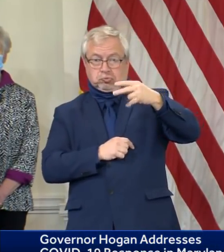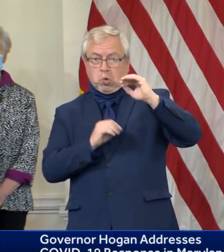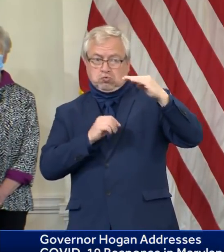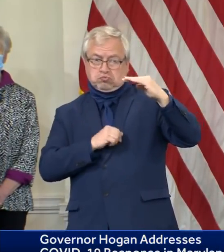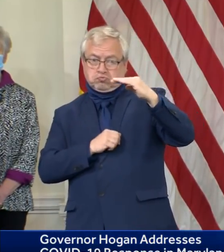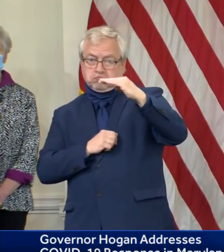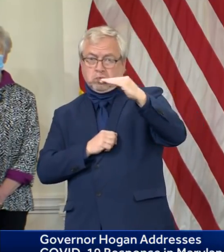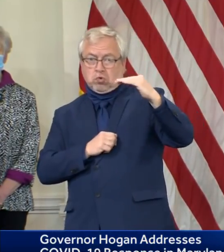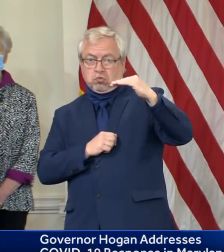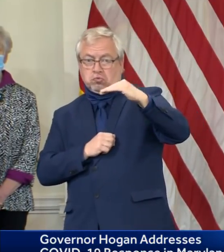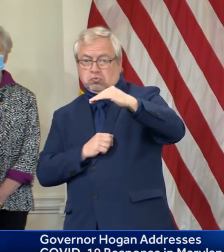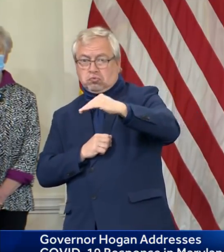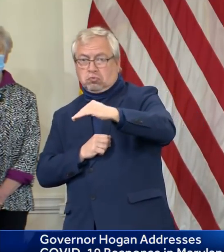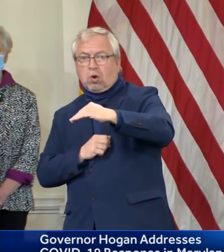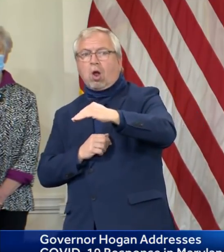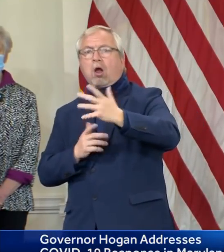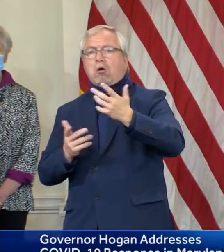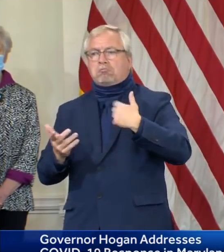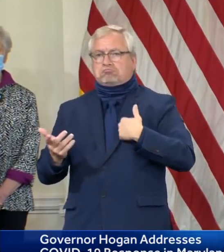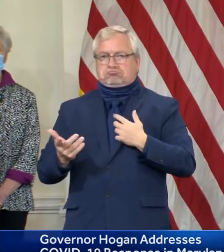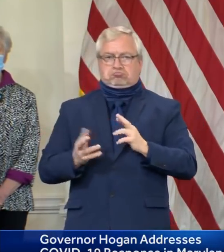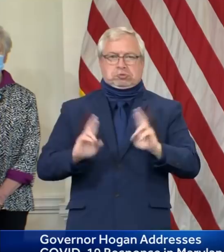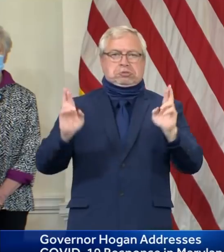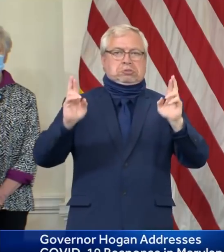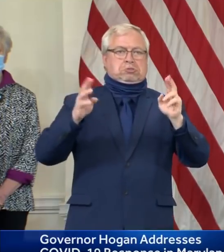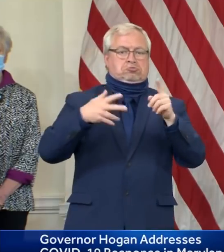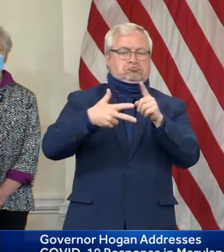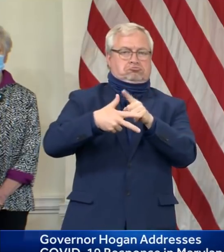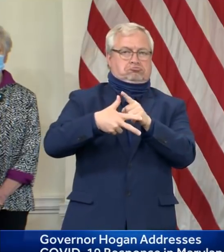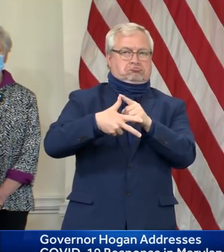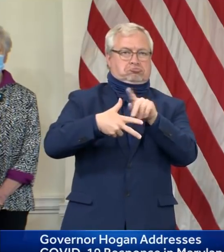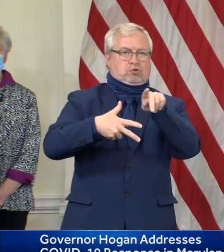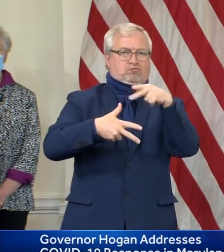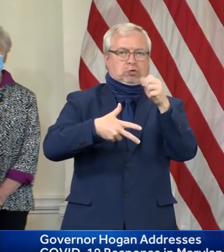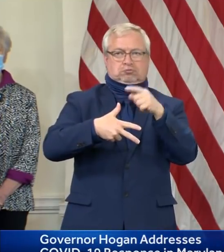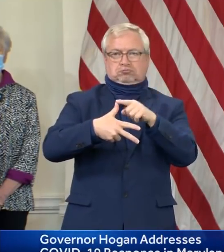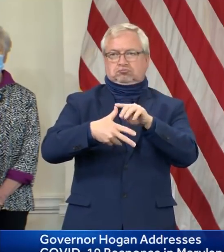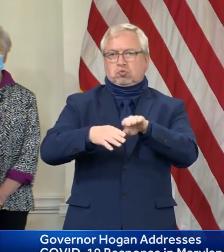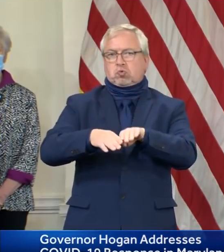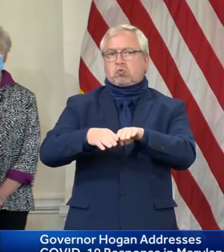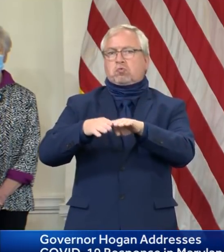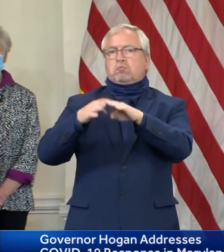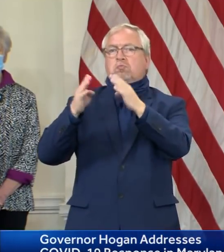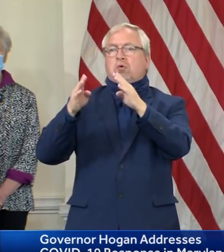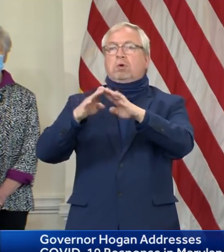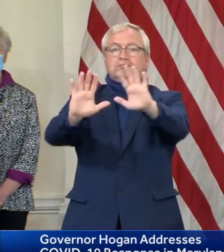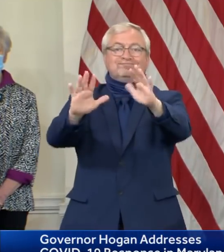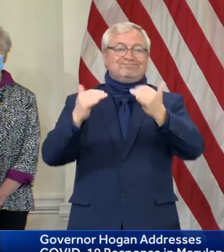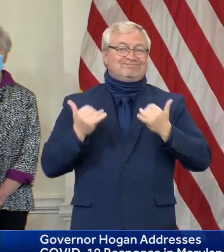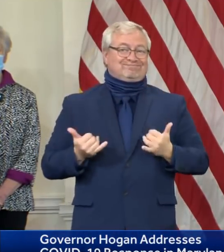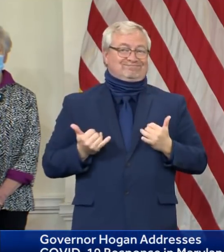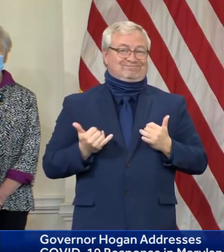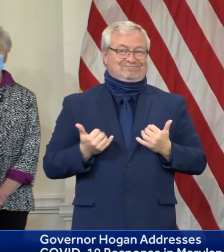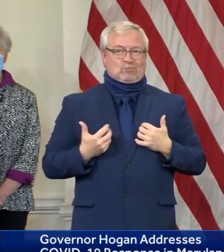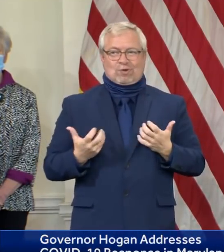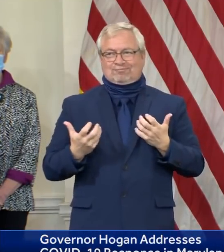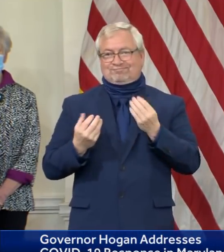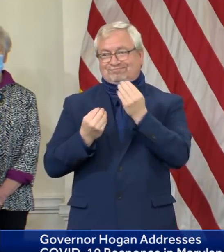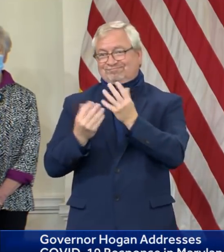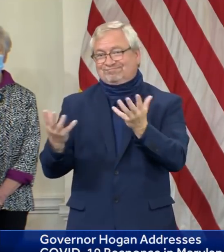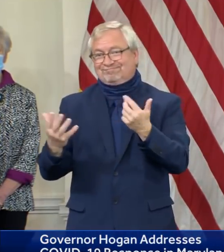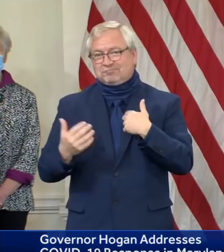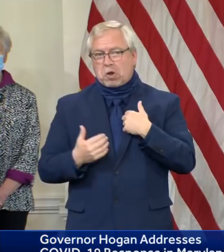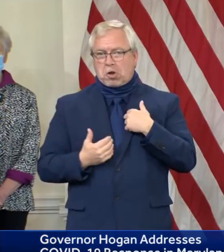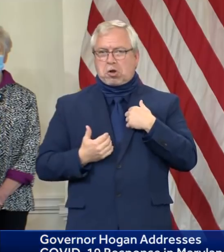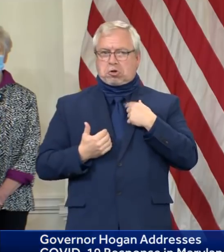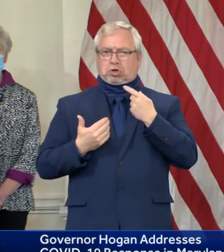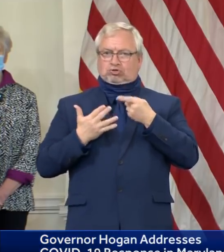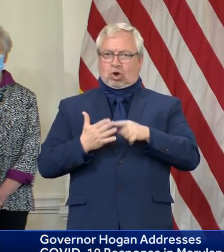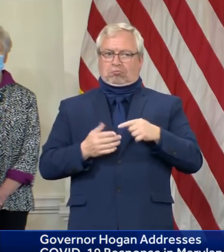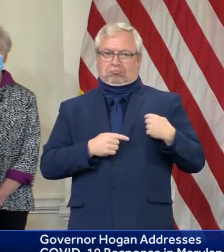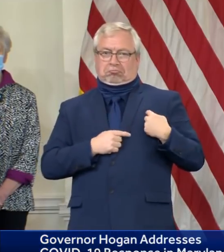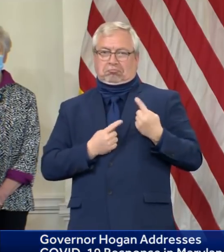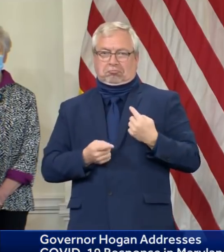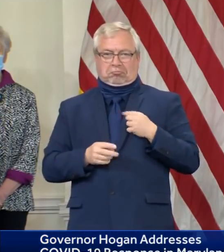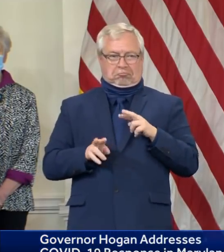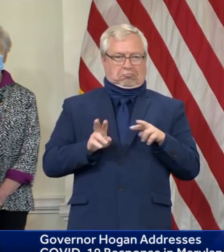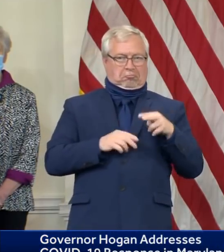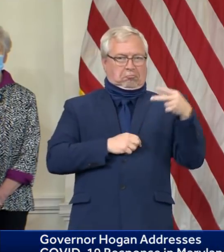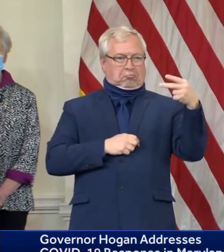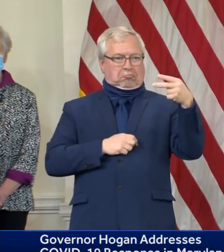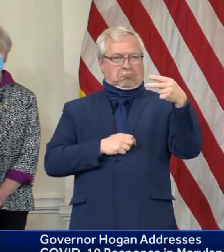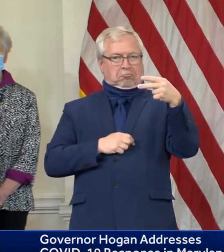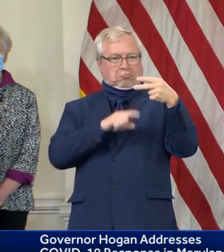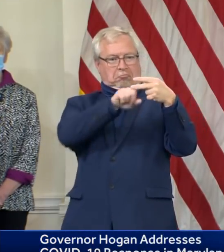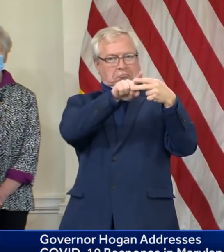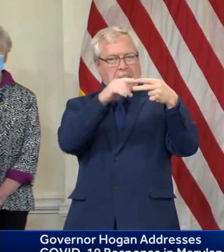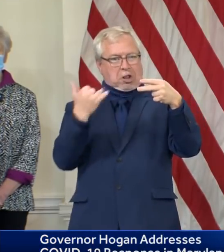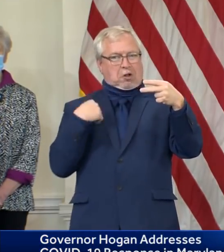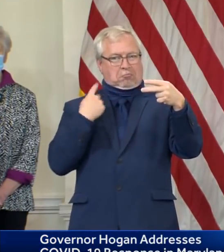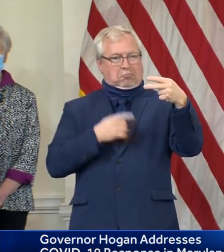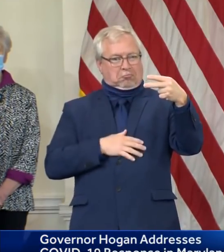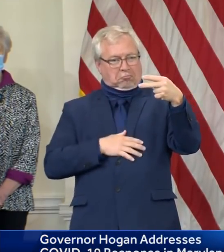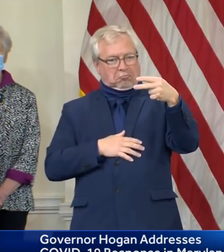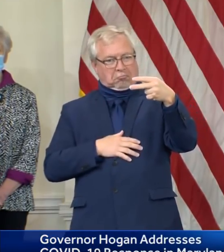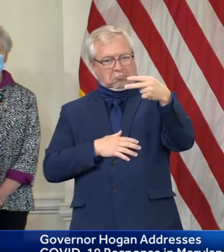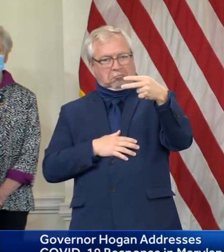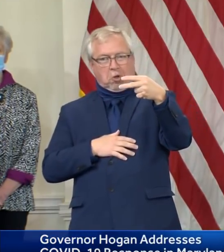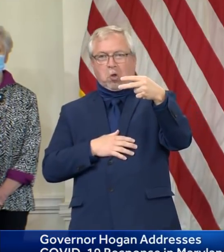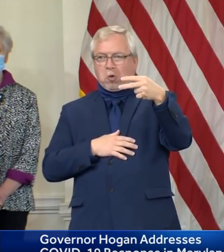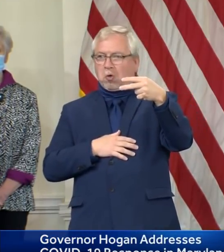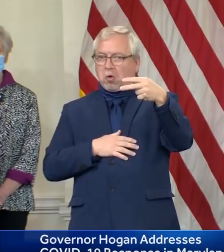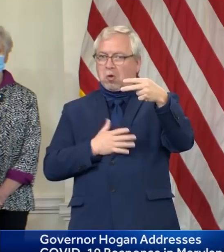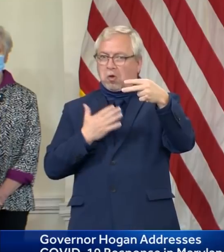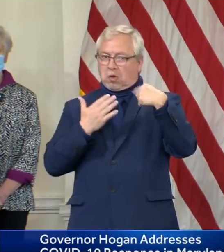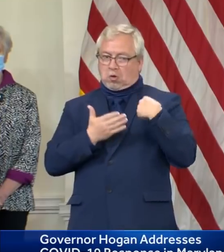WE SAID IF WE DID START TO SEE A LEVELING TREND IN THOSE METRICS, WE WOULD BE IN A POSITION TO BEGIN STAGE ONE OF THE RECOVERY PLAN.